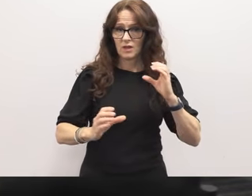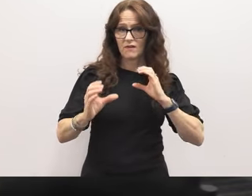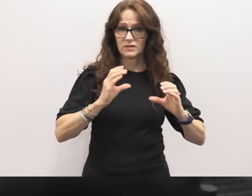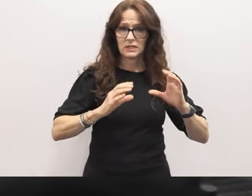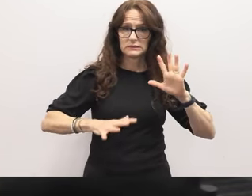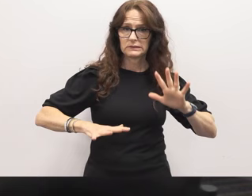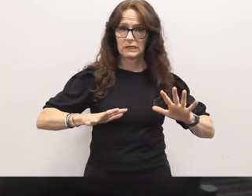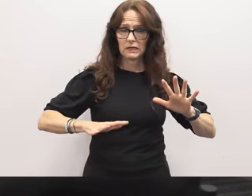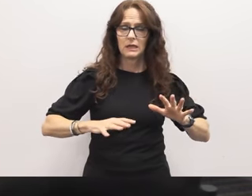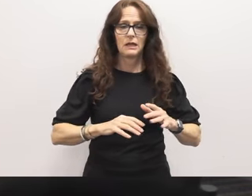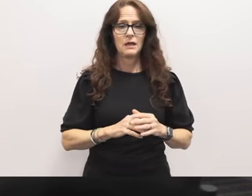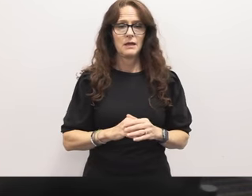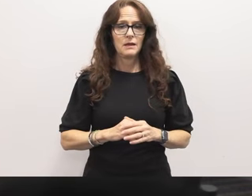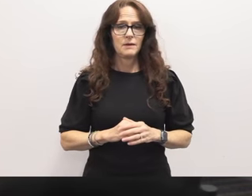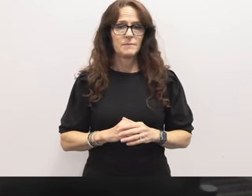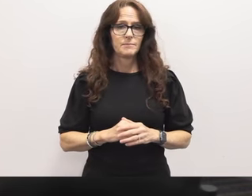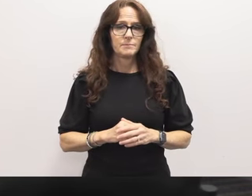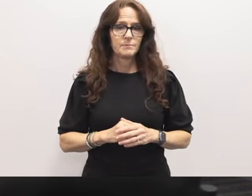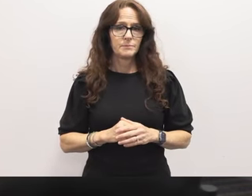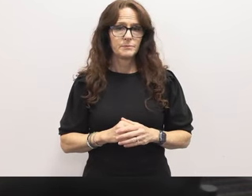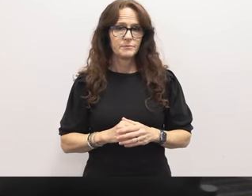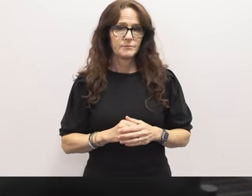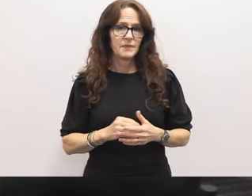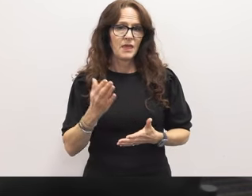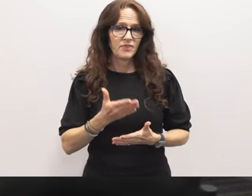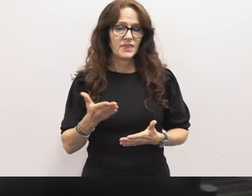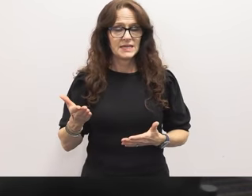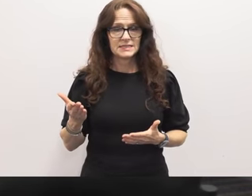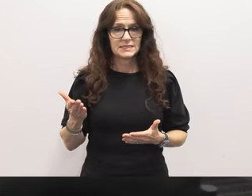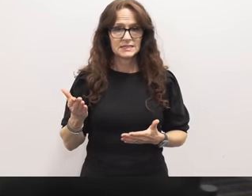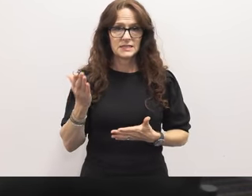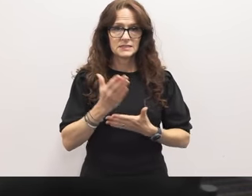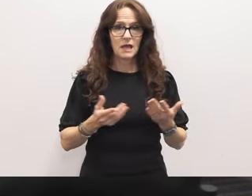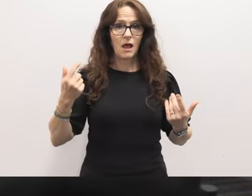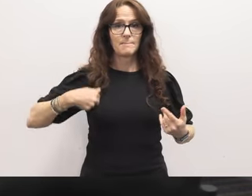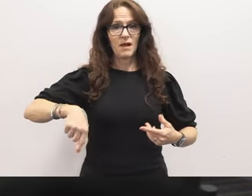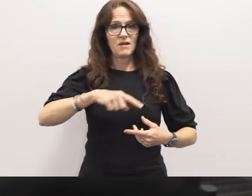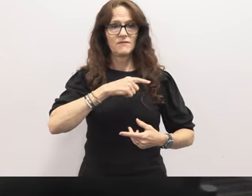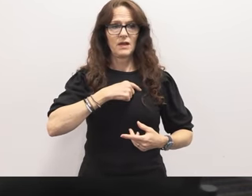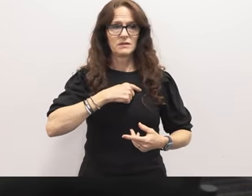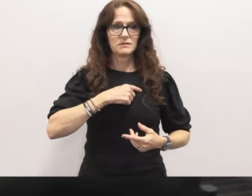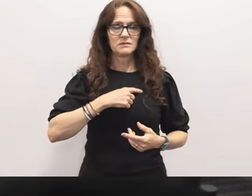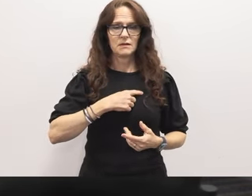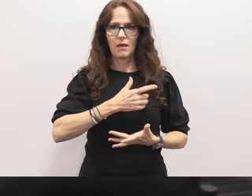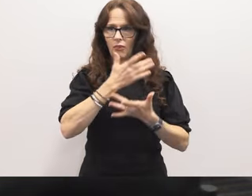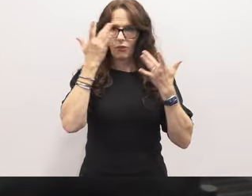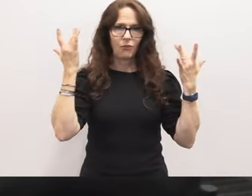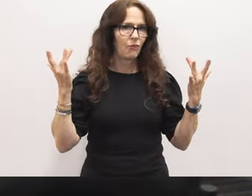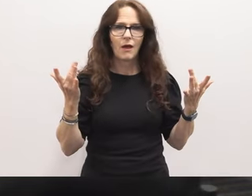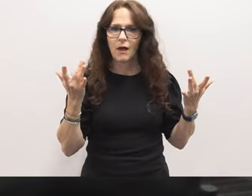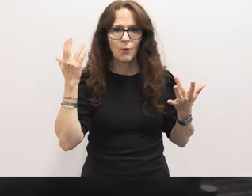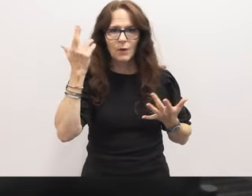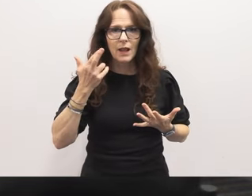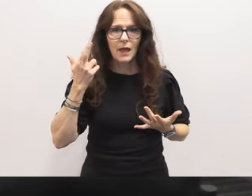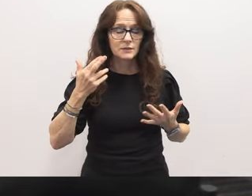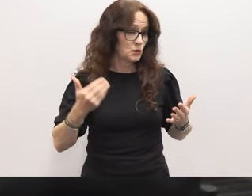And, you know, things that some of us take for granted was new for other people.